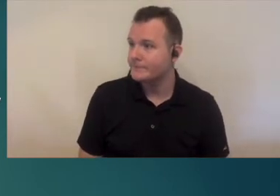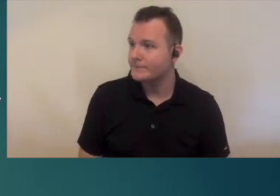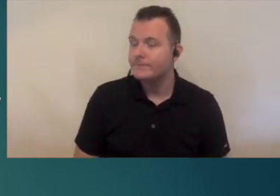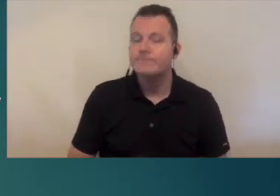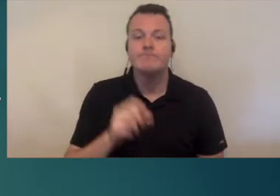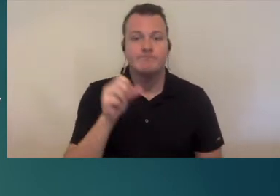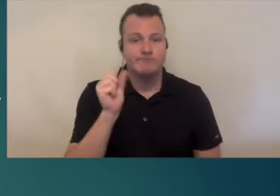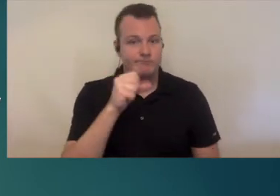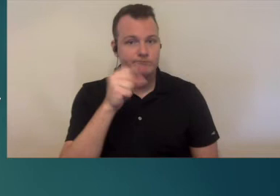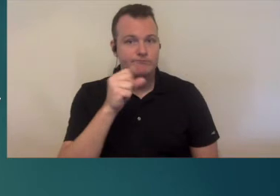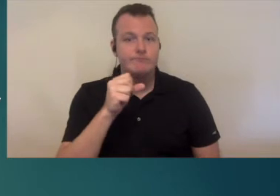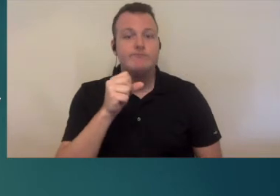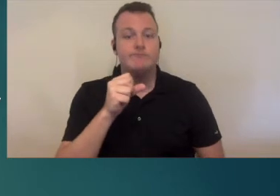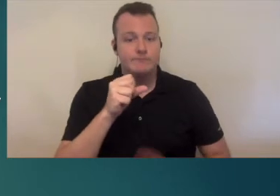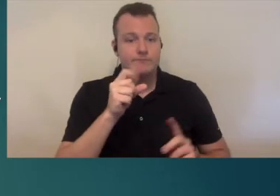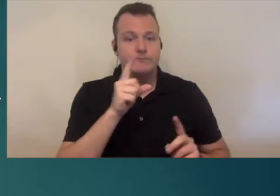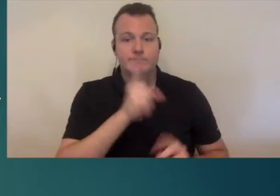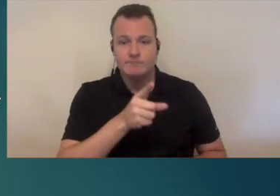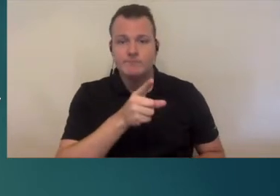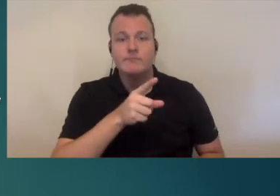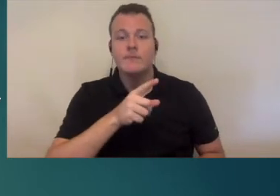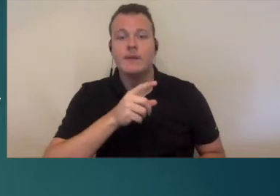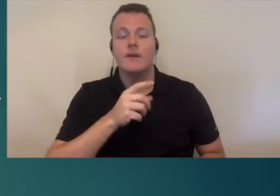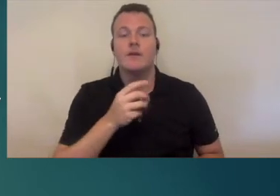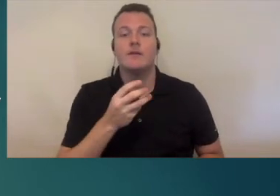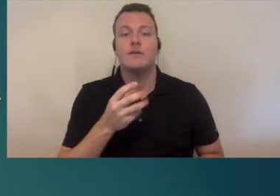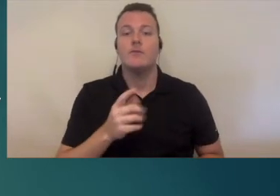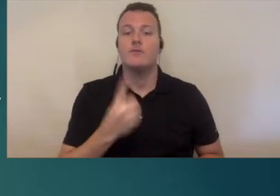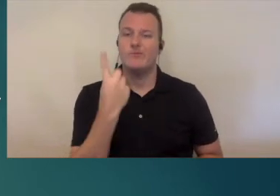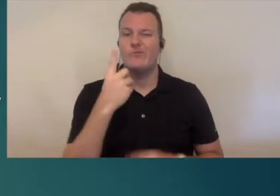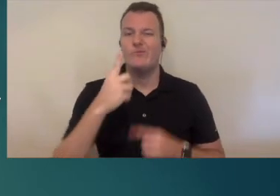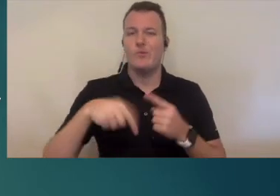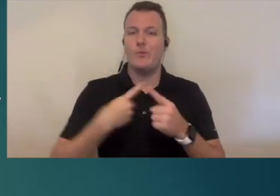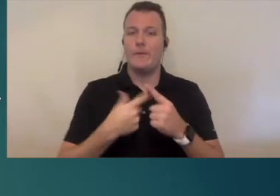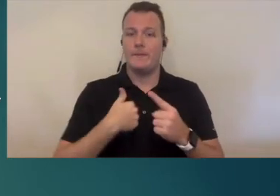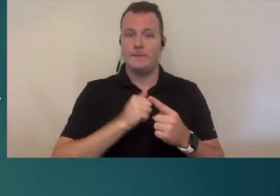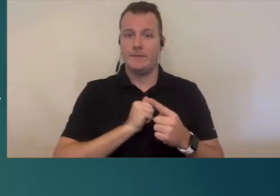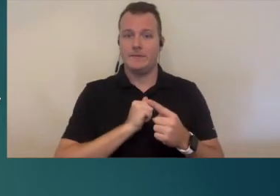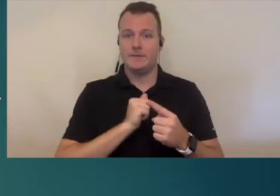Certainly. So I think one of the things when I look at different resumes and